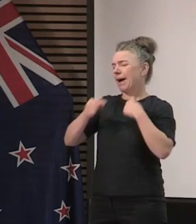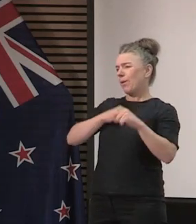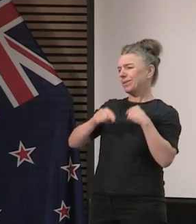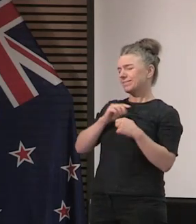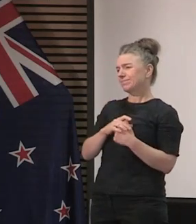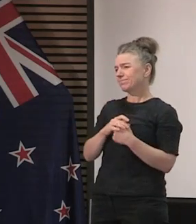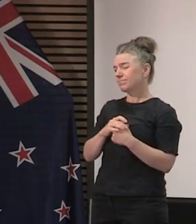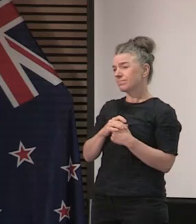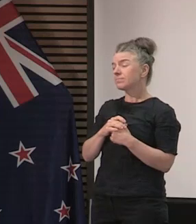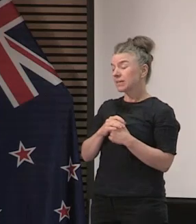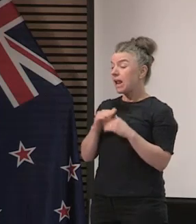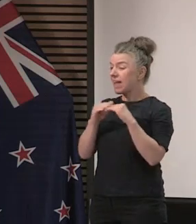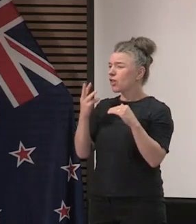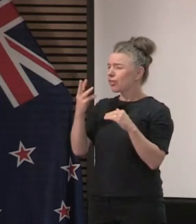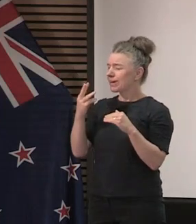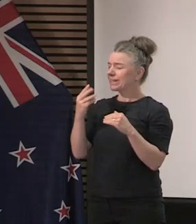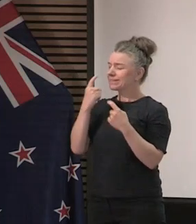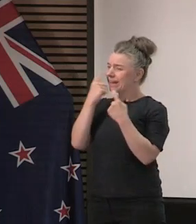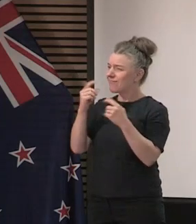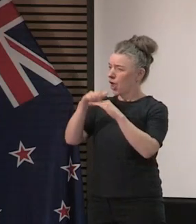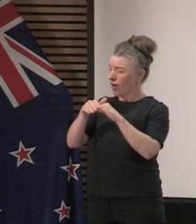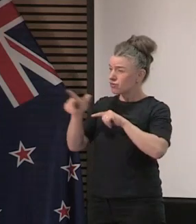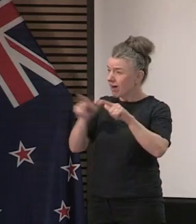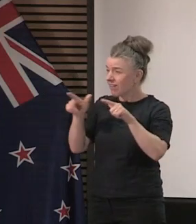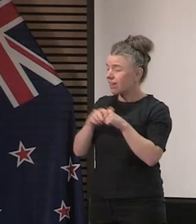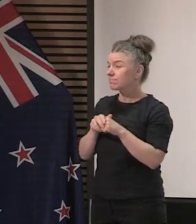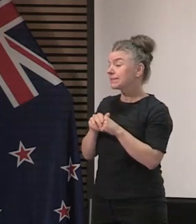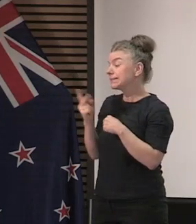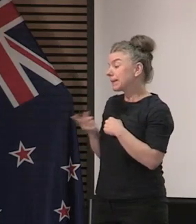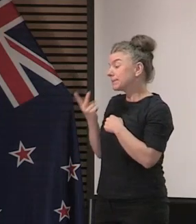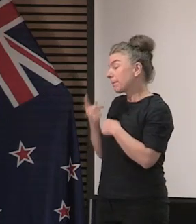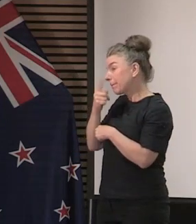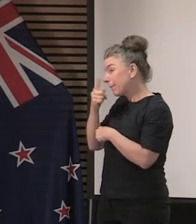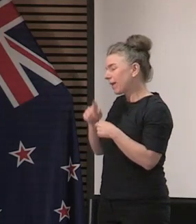we've made and also is in keeping with the principles we